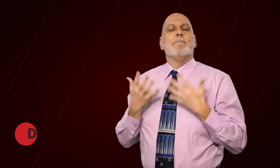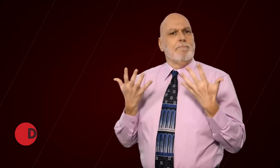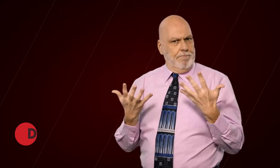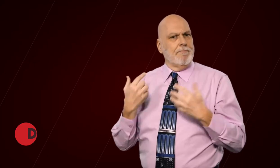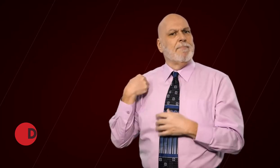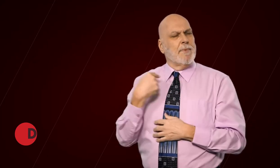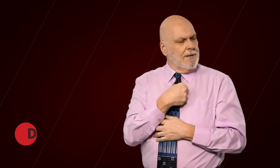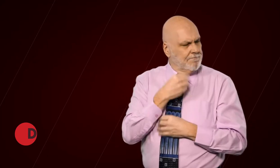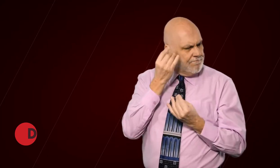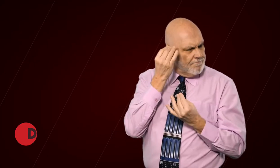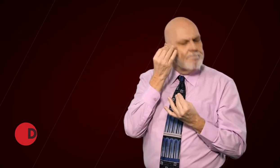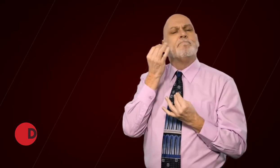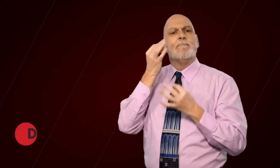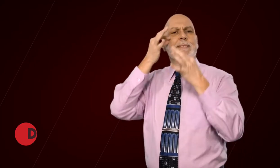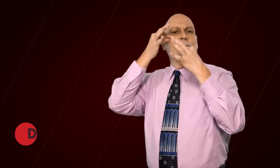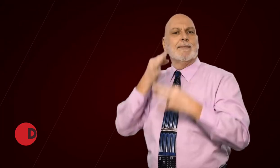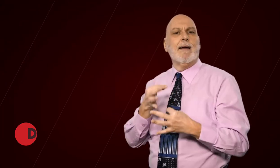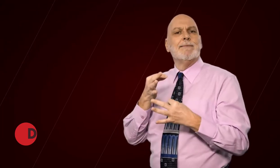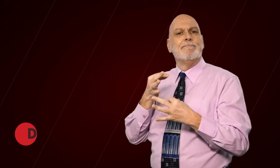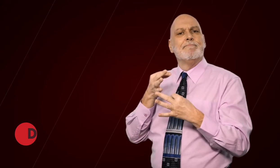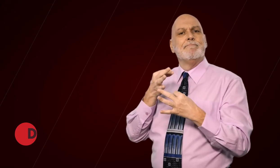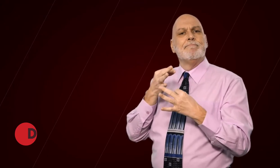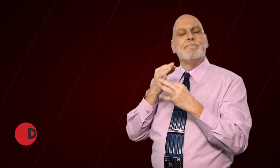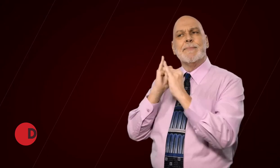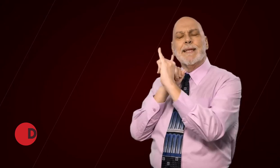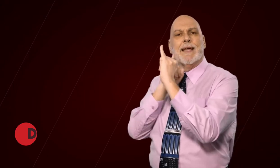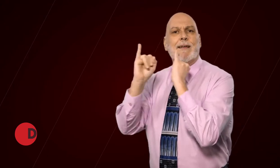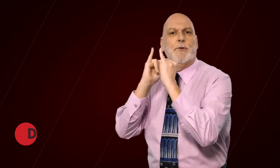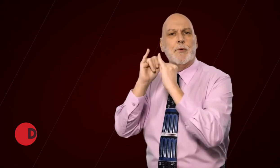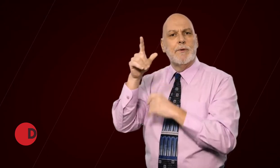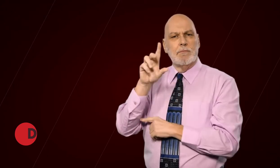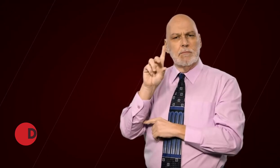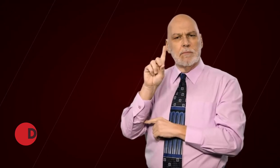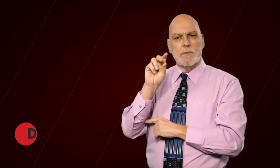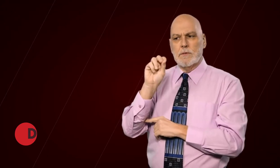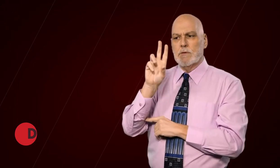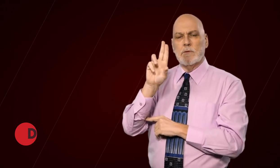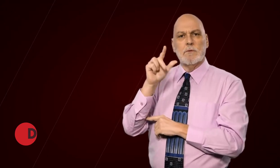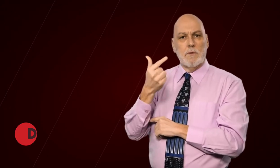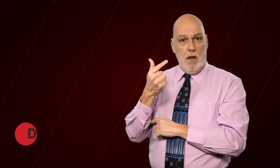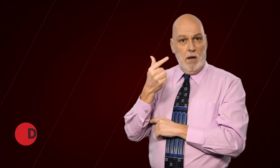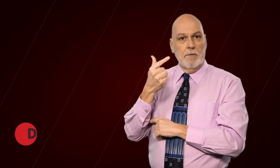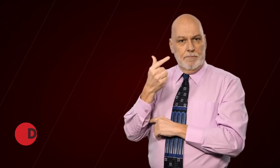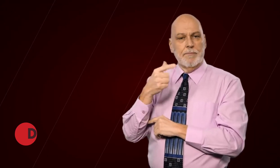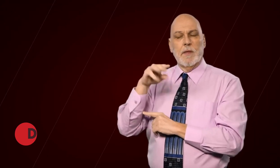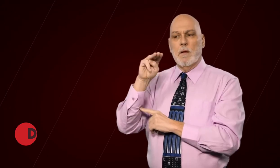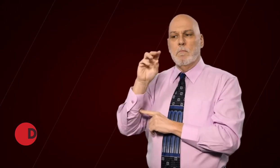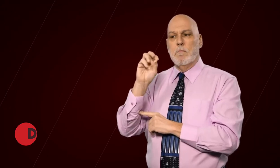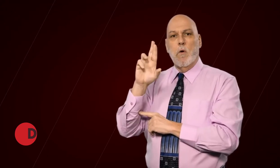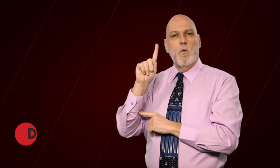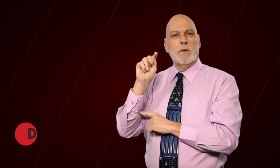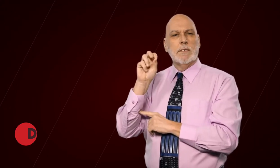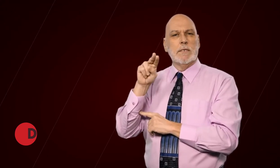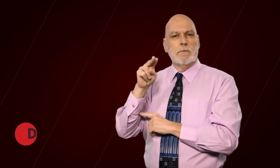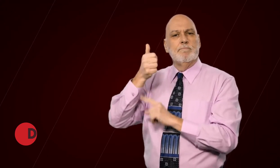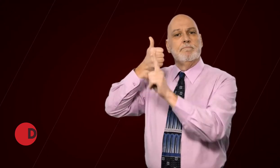DeafDots interviewed Doug Morton,